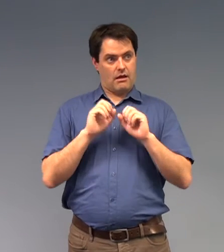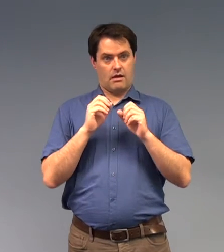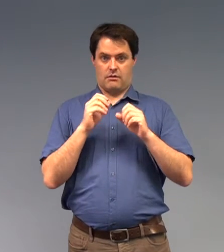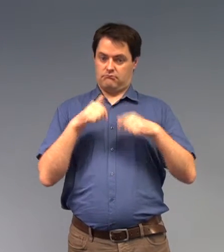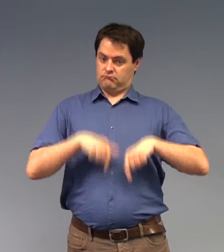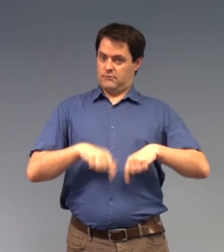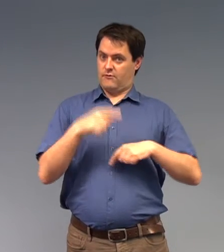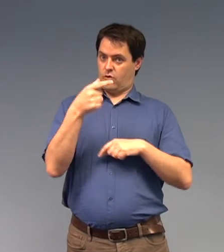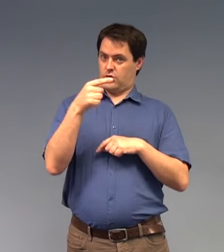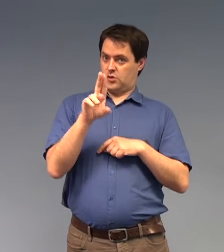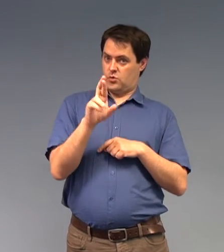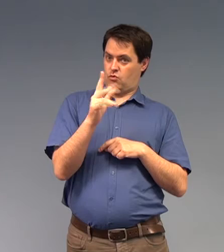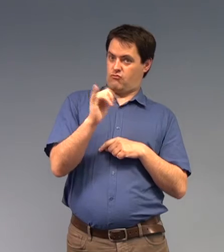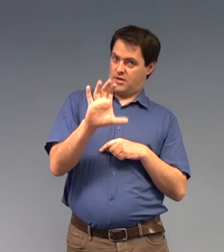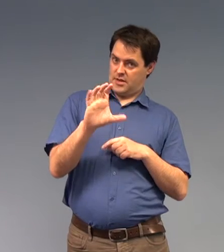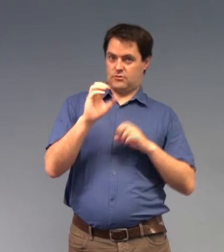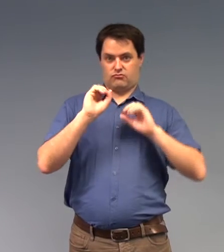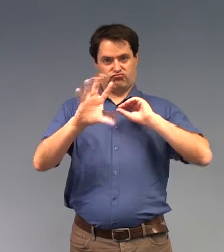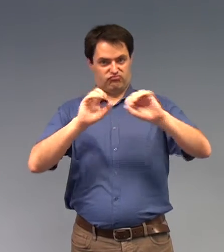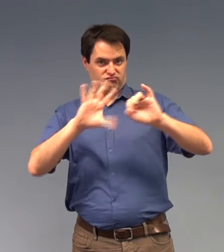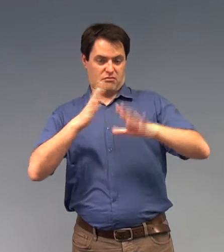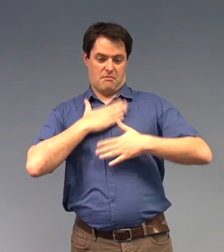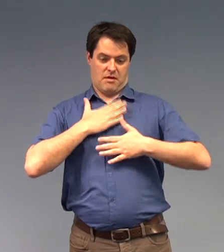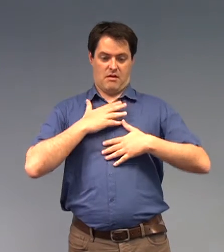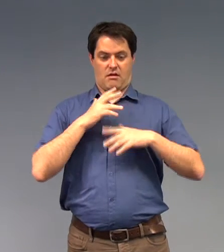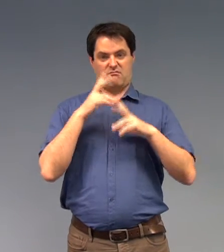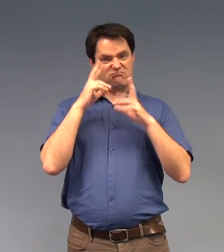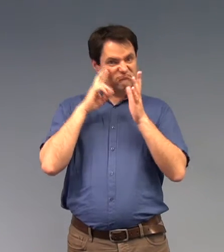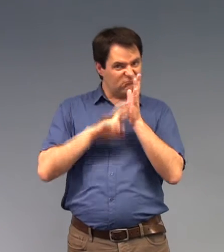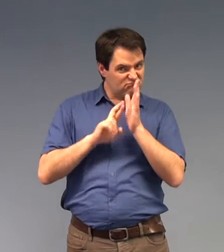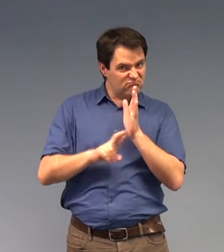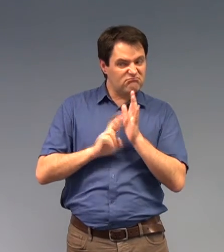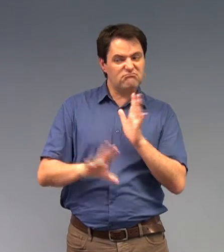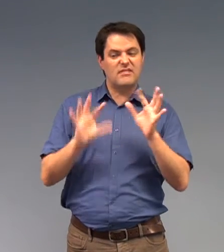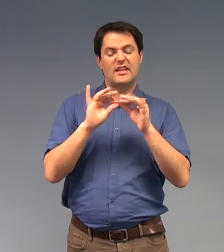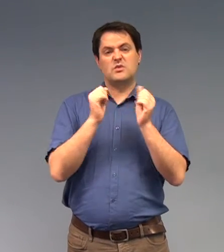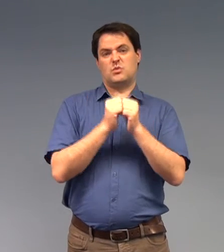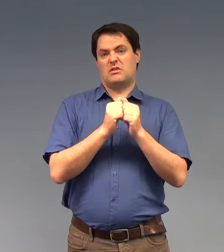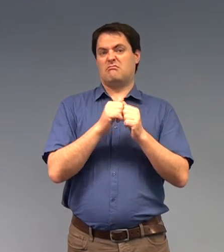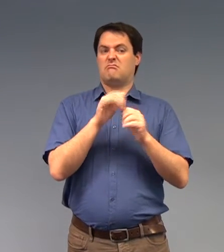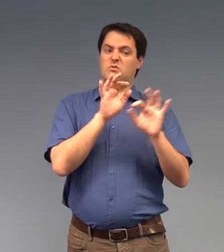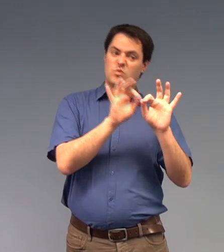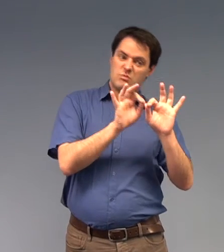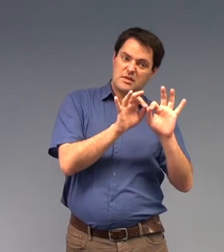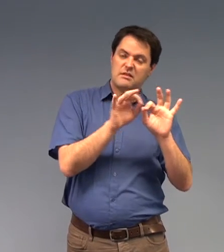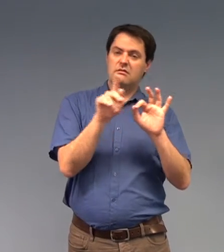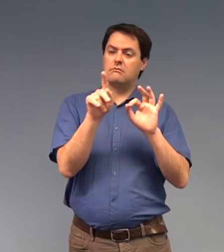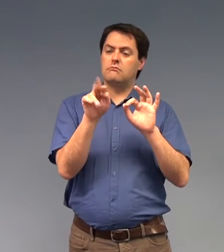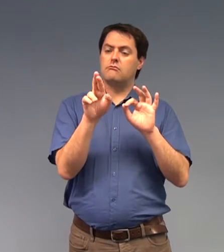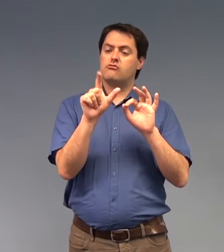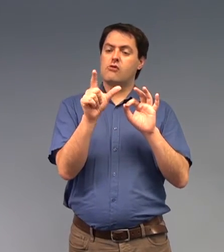Similarly, Mary Lightfoot asked me if I would do something for the GURIEC program